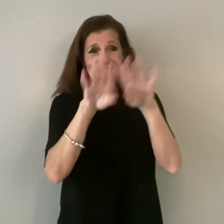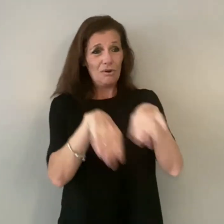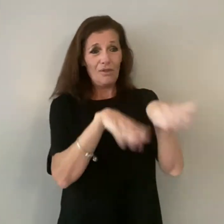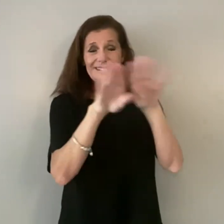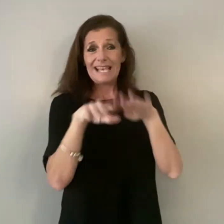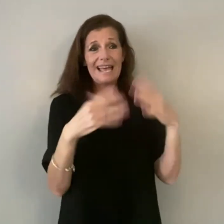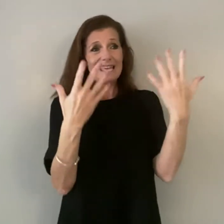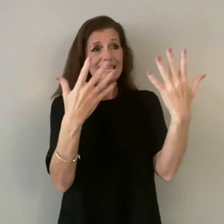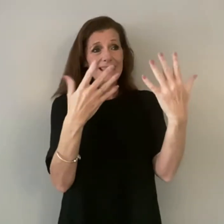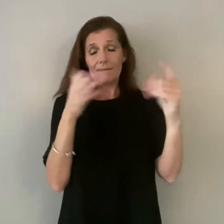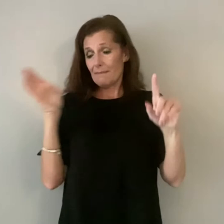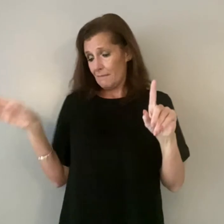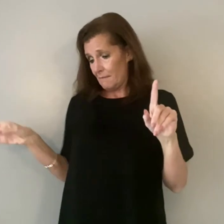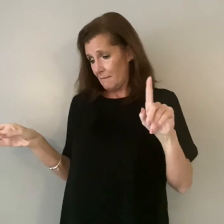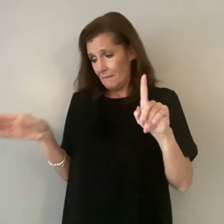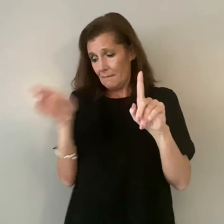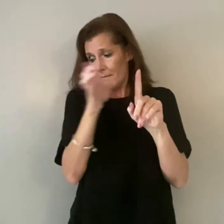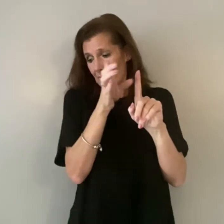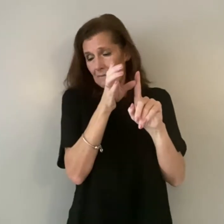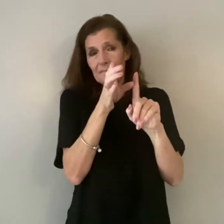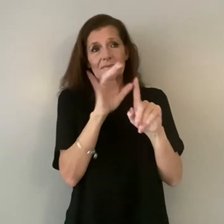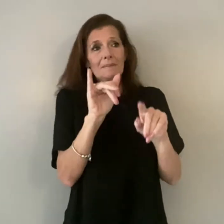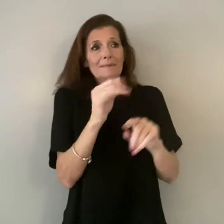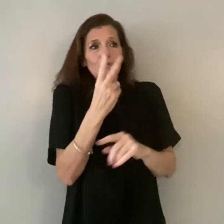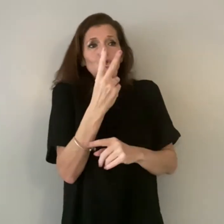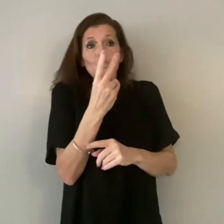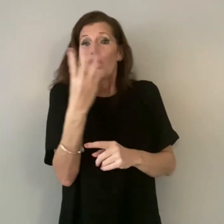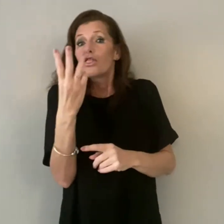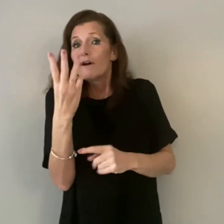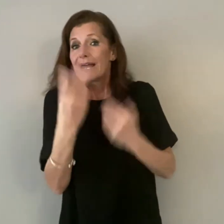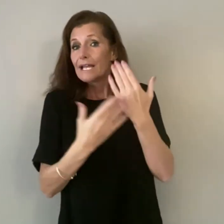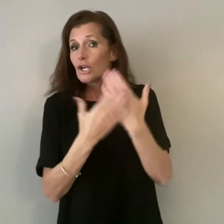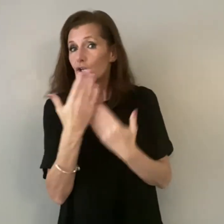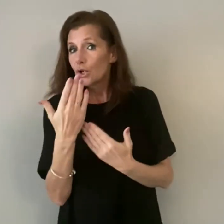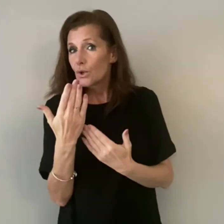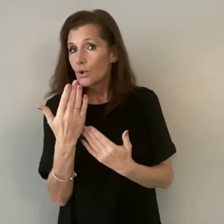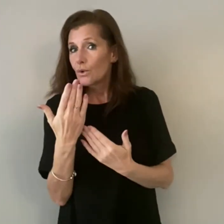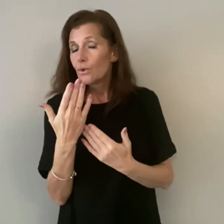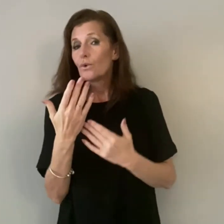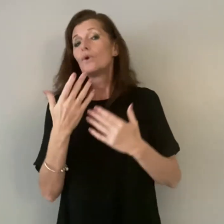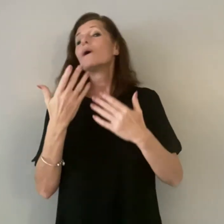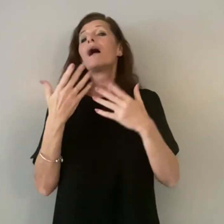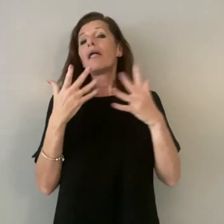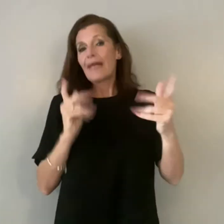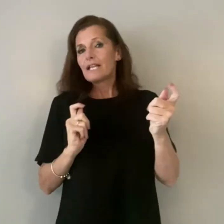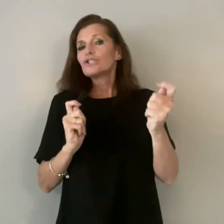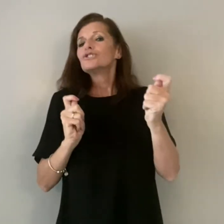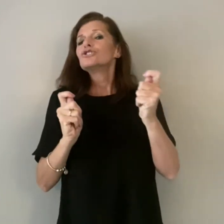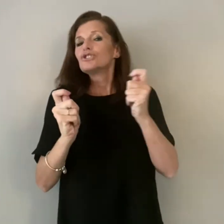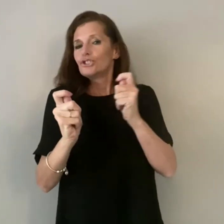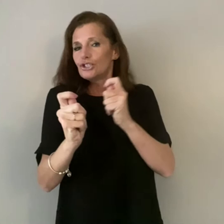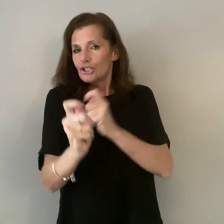Clearly in bringing in perhaps two or three new people well, and then some of that change is happening